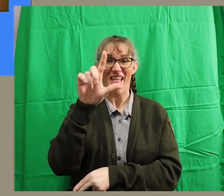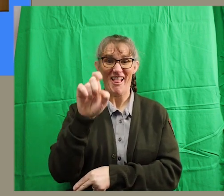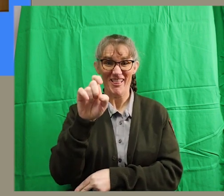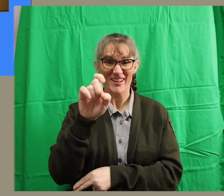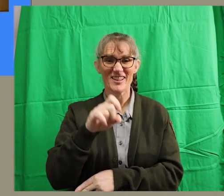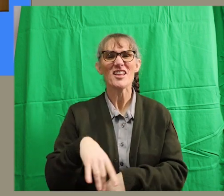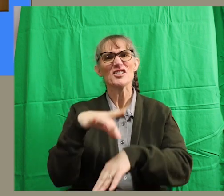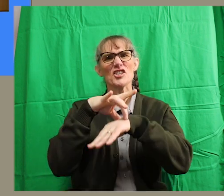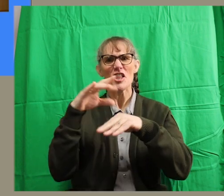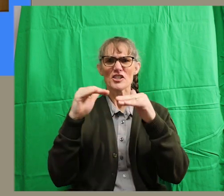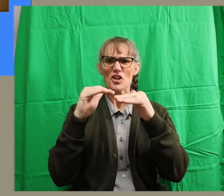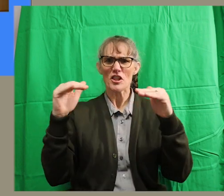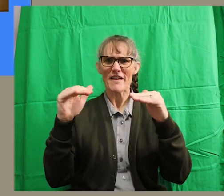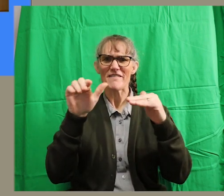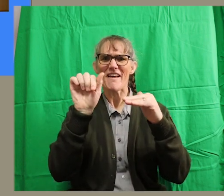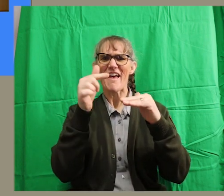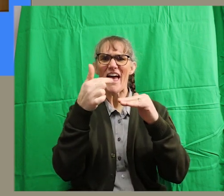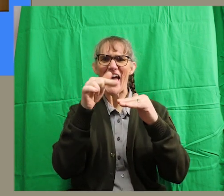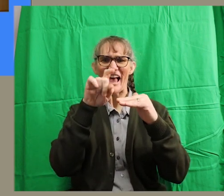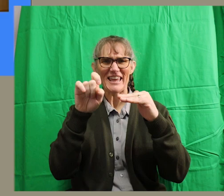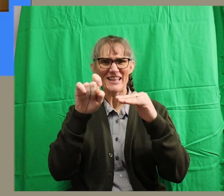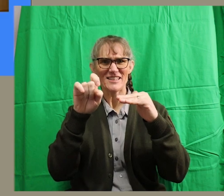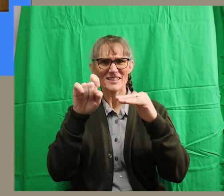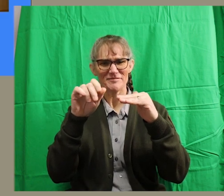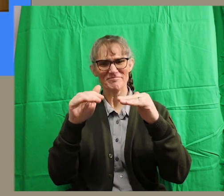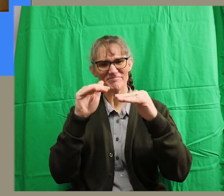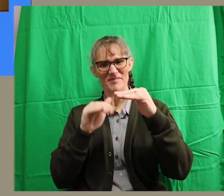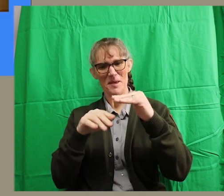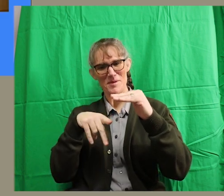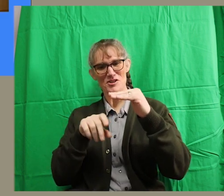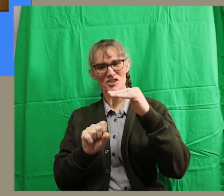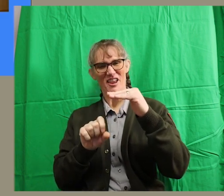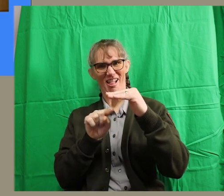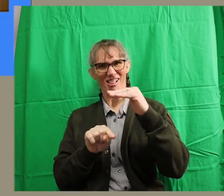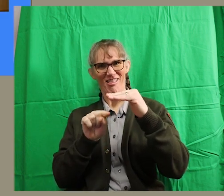The Pierre Shale is near Agate Springs. It's below you guys stratigraphically